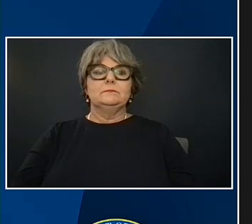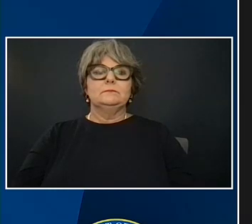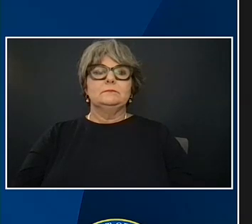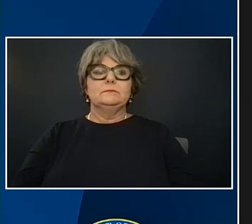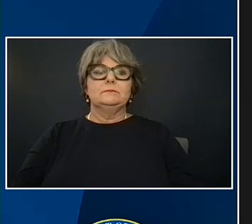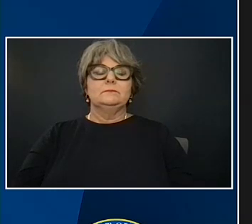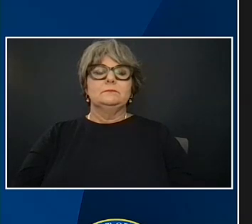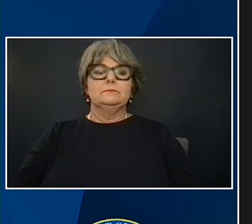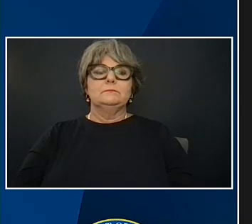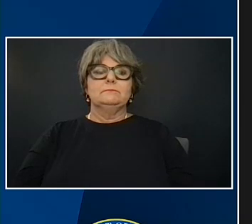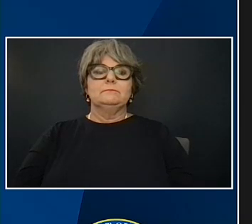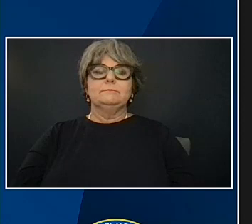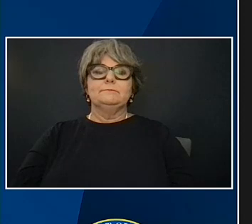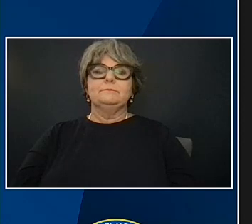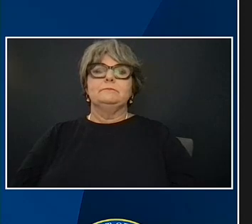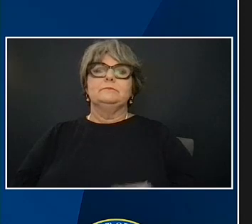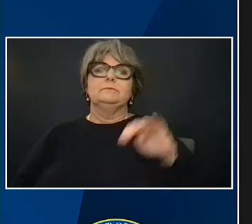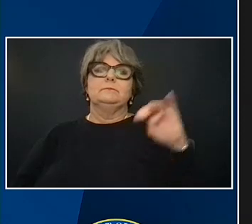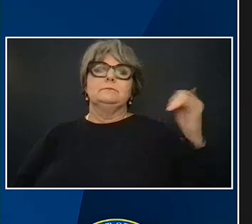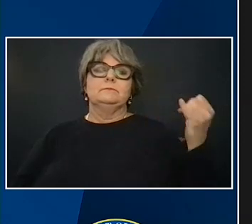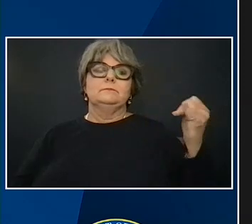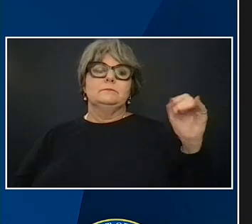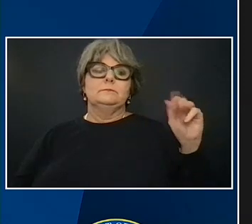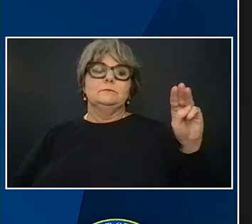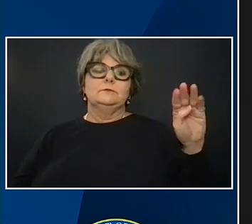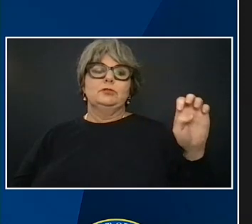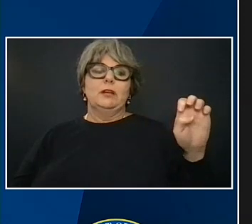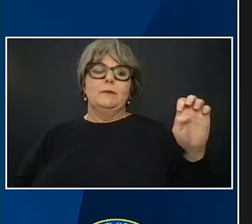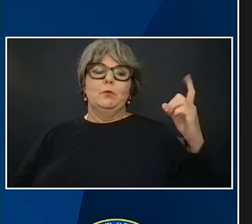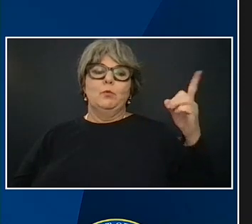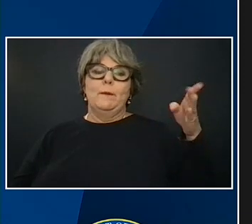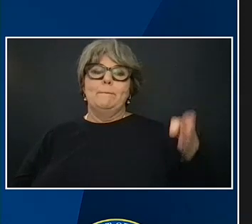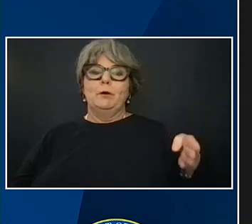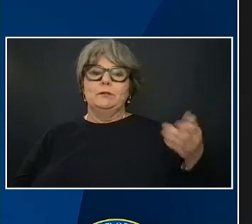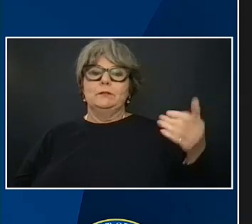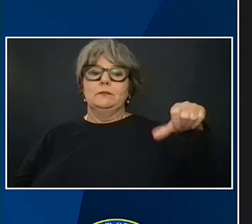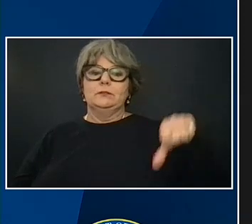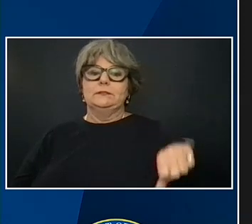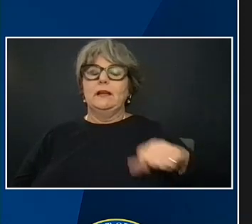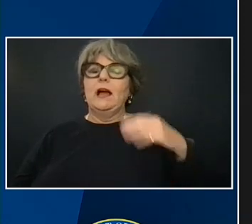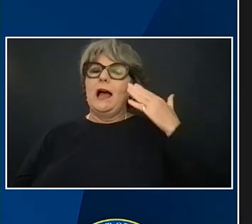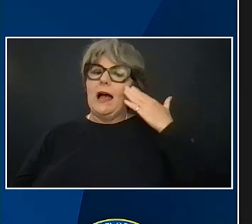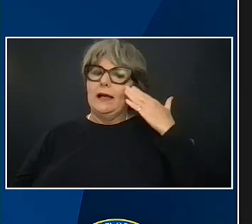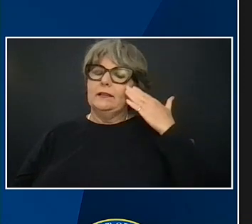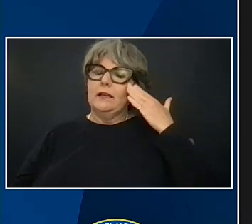with Jamie. I know you were waffling there, so-